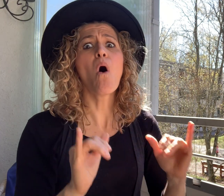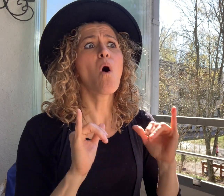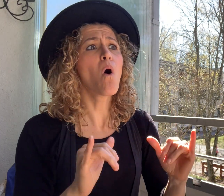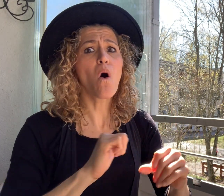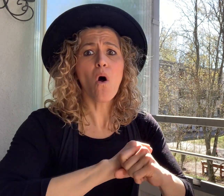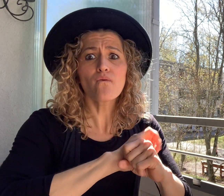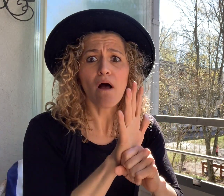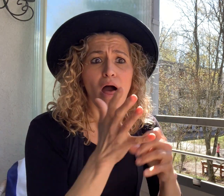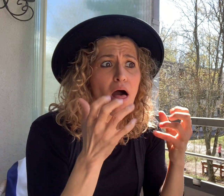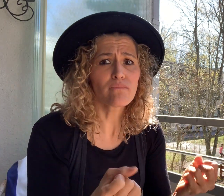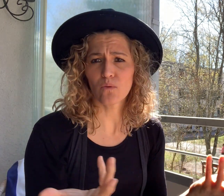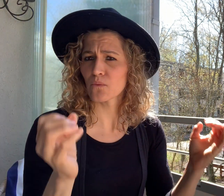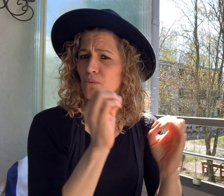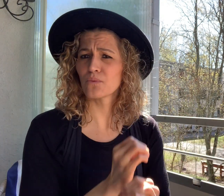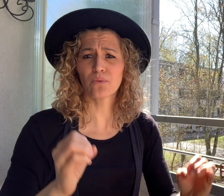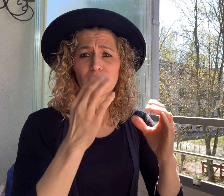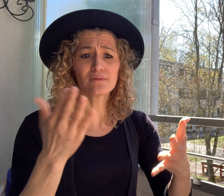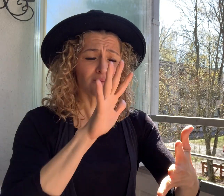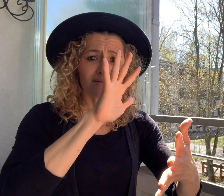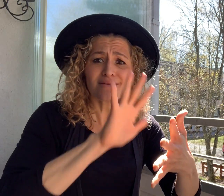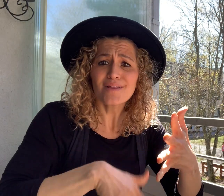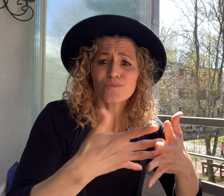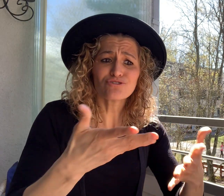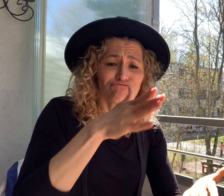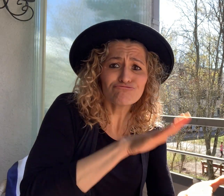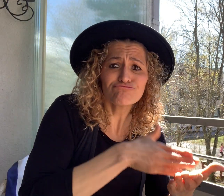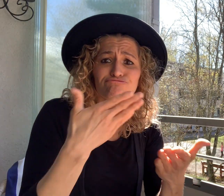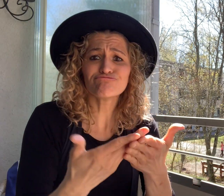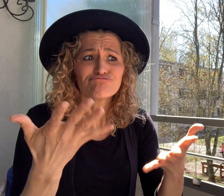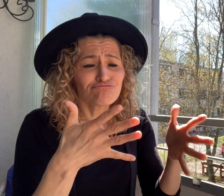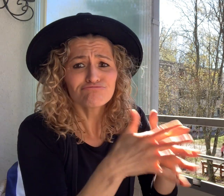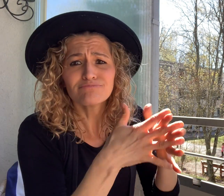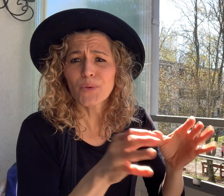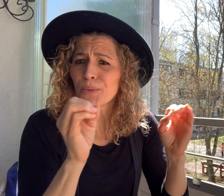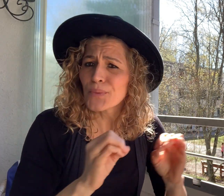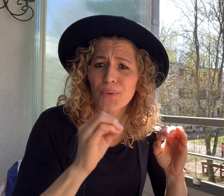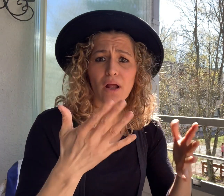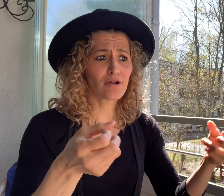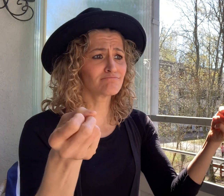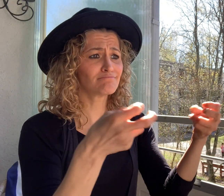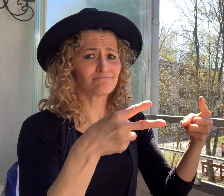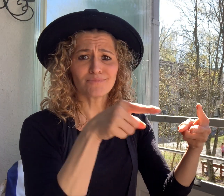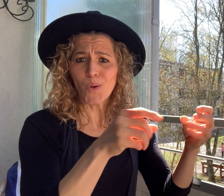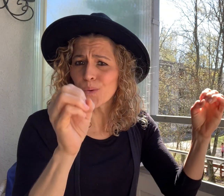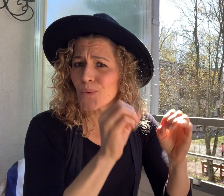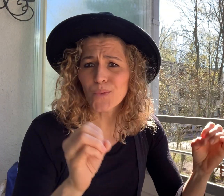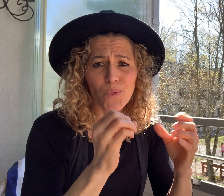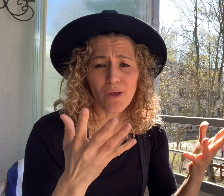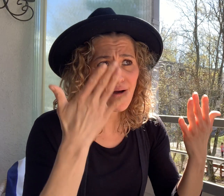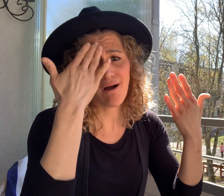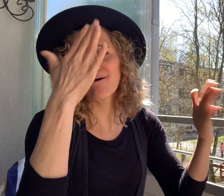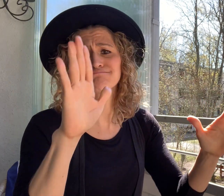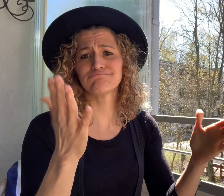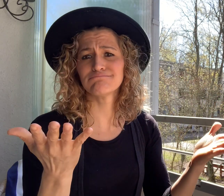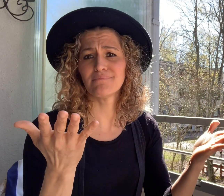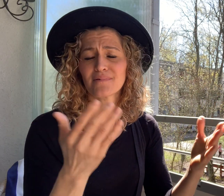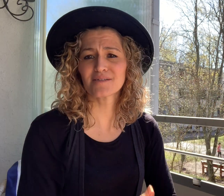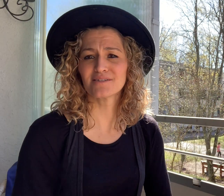sign language interpretation and subtitles.